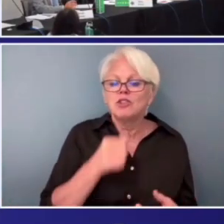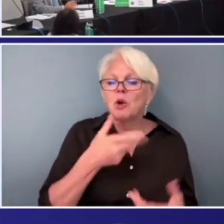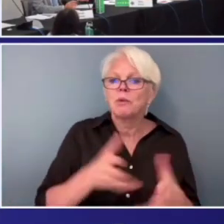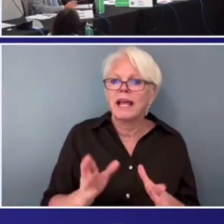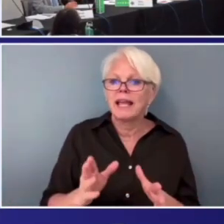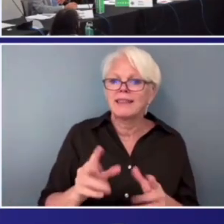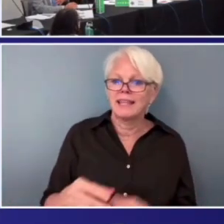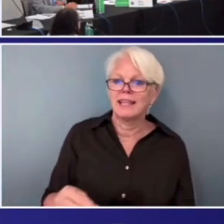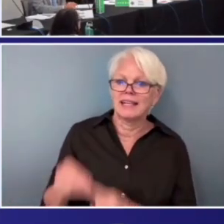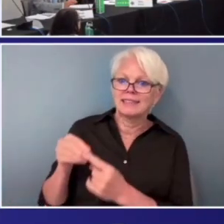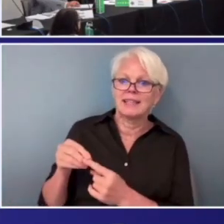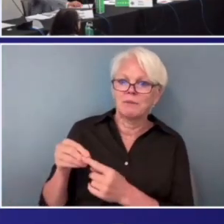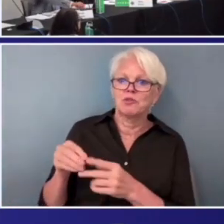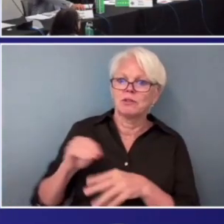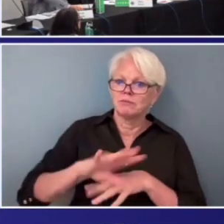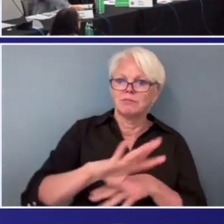We'll take it back. the exception be included. Thank you. Thank you.